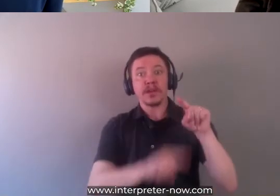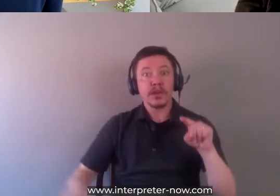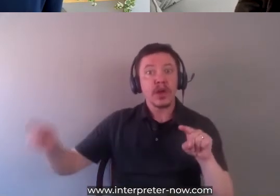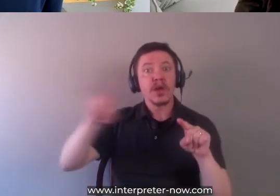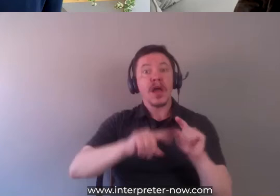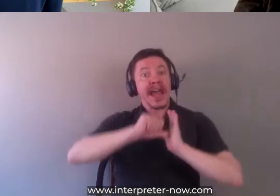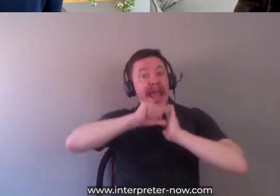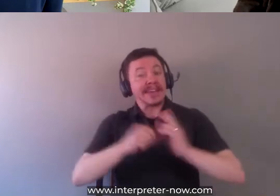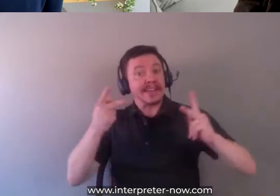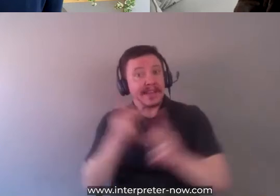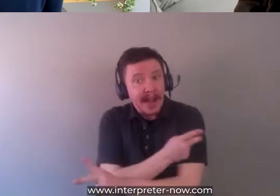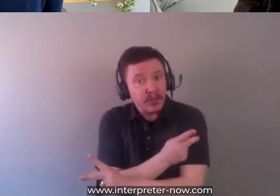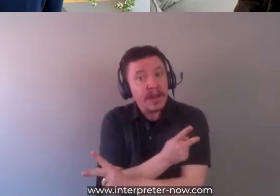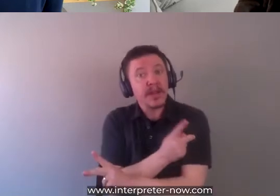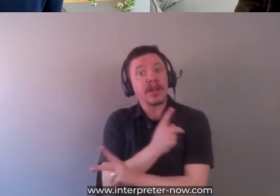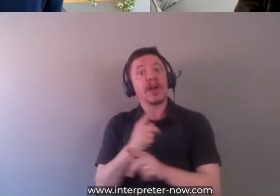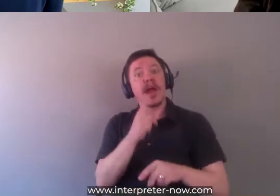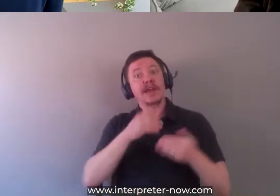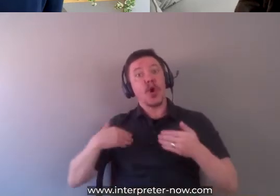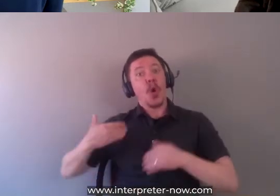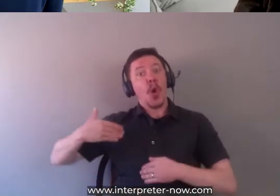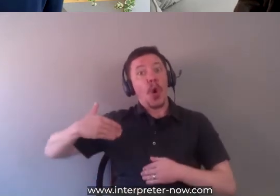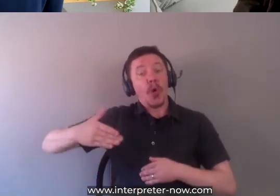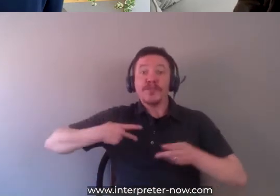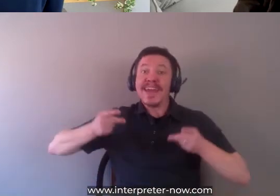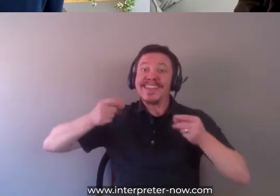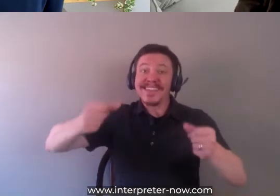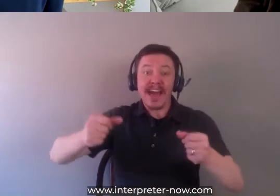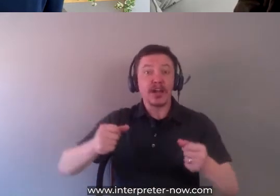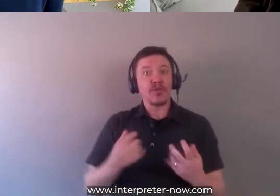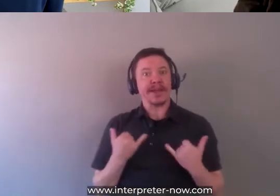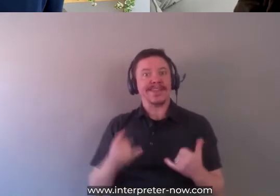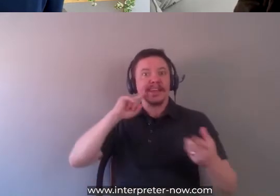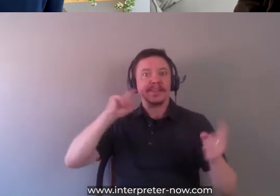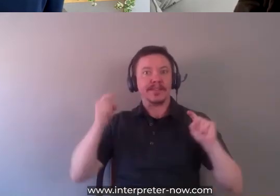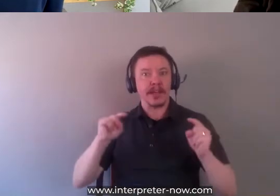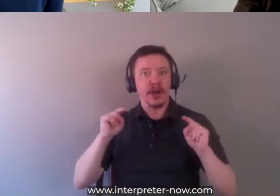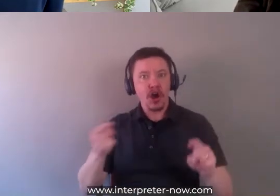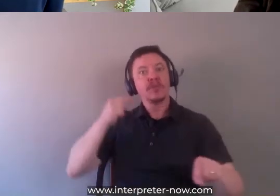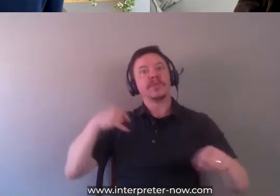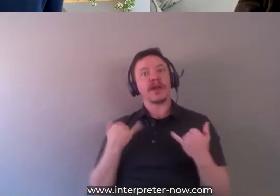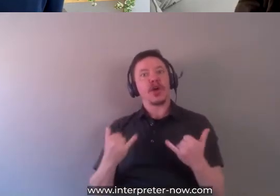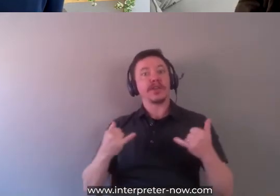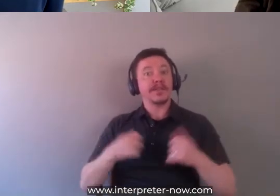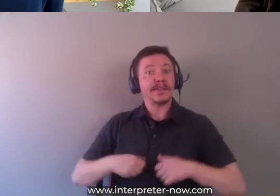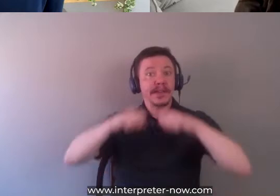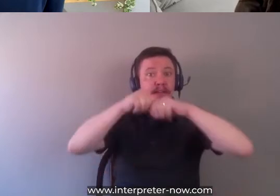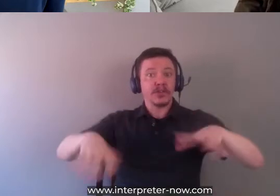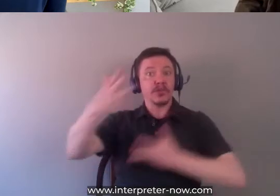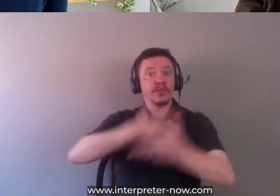and ultimately, accelerating the harms of our existing social policies and practices.